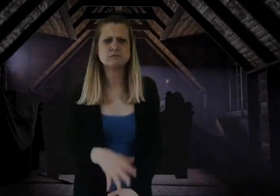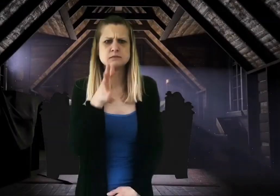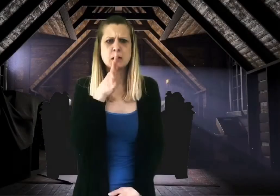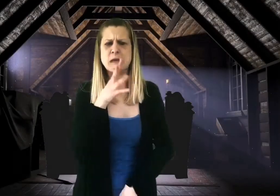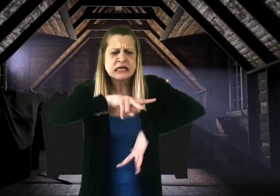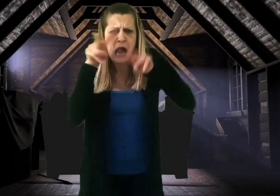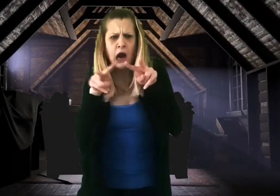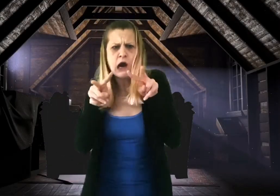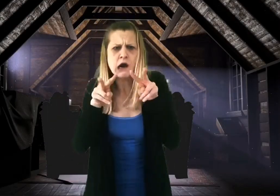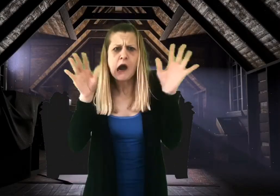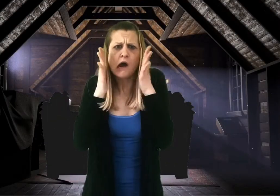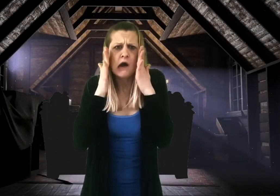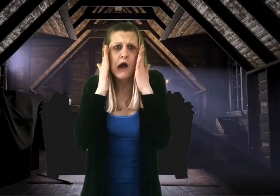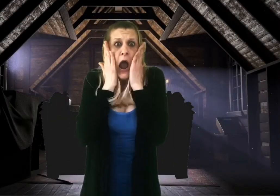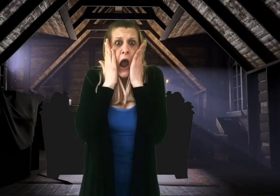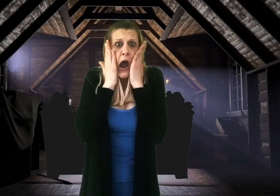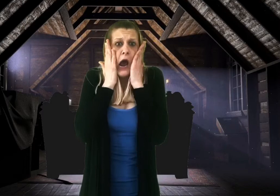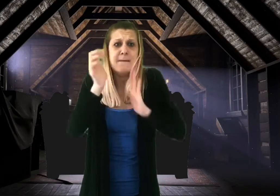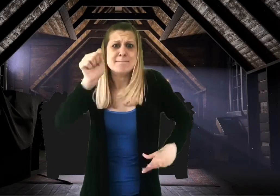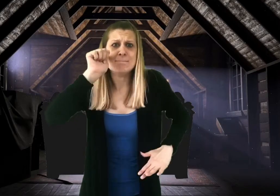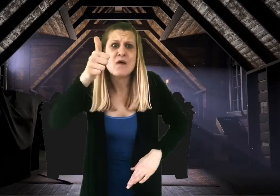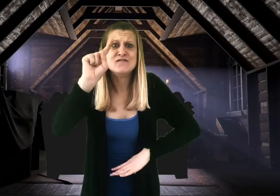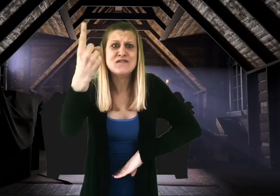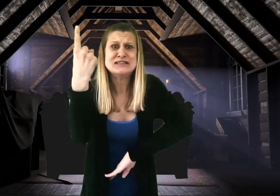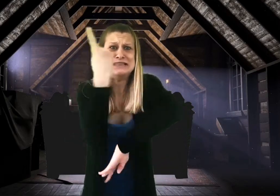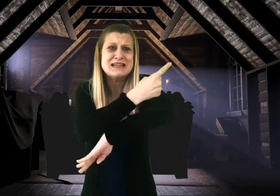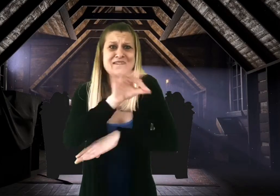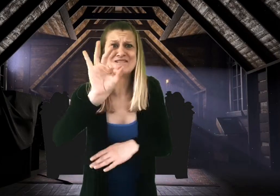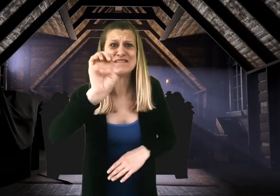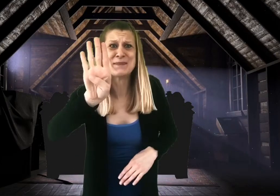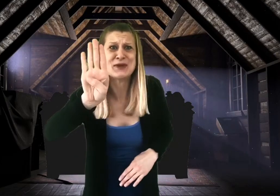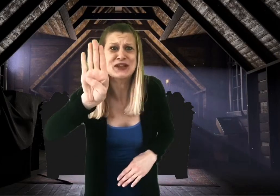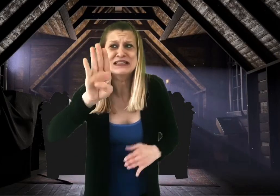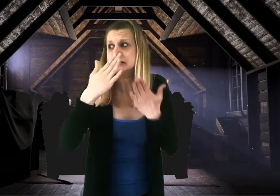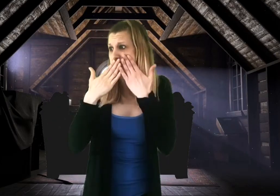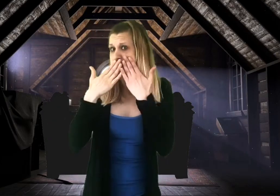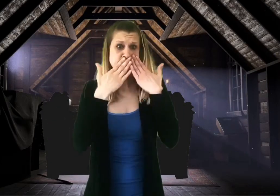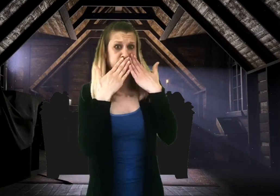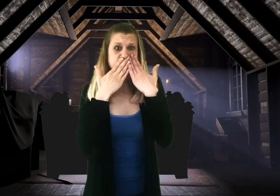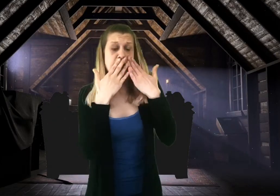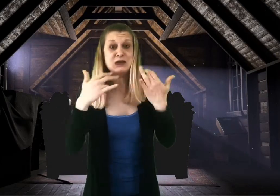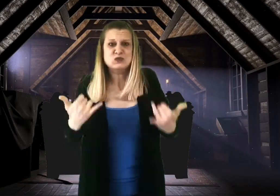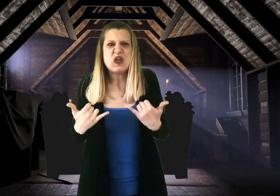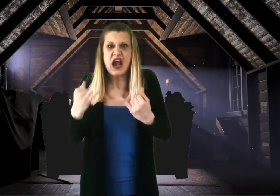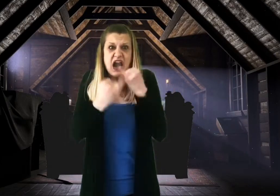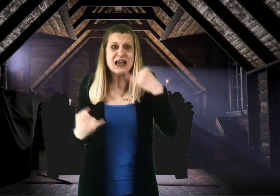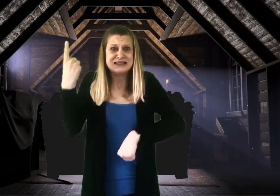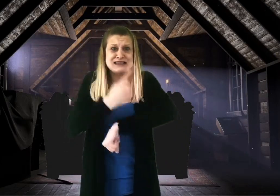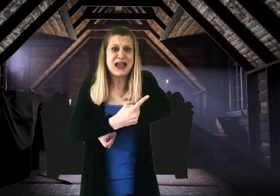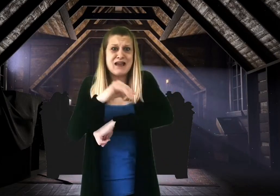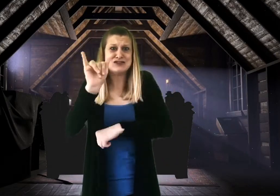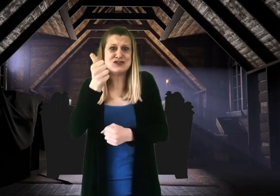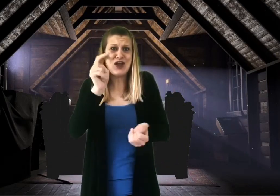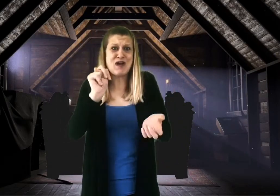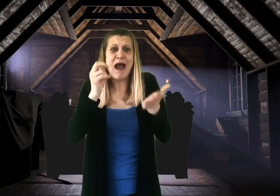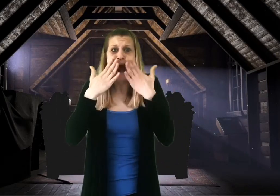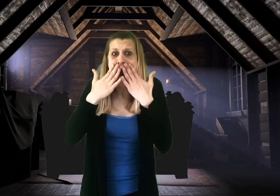"The first day of February!" cried Mrs. Bucket. "But that’s tomorrow! Today is the last day of January. I know it is!"